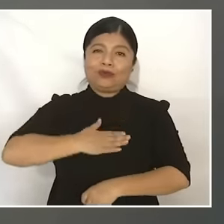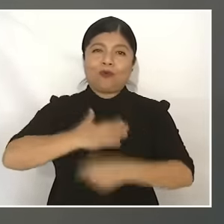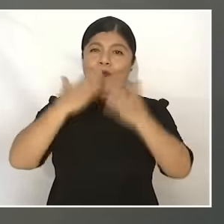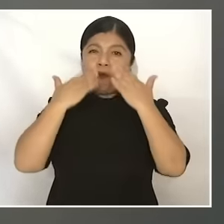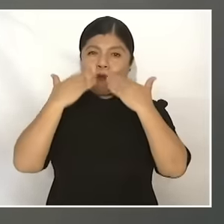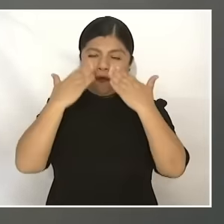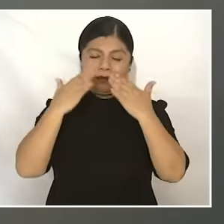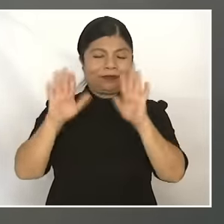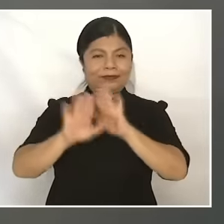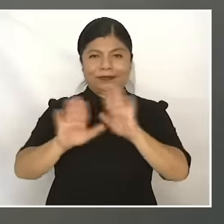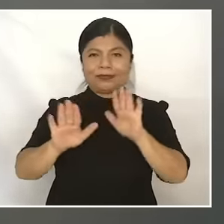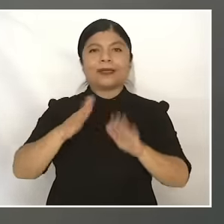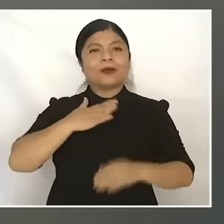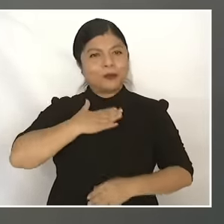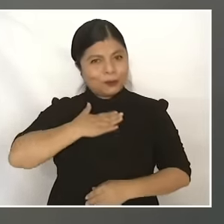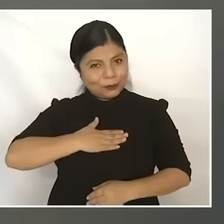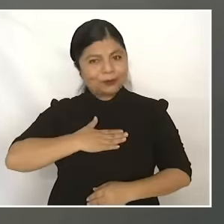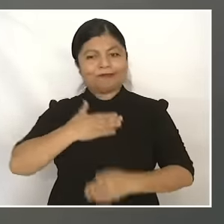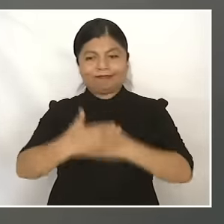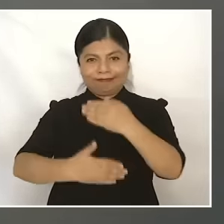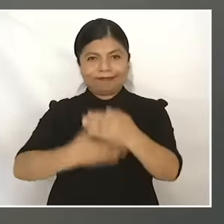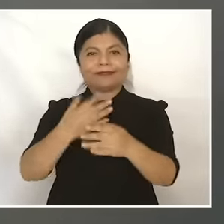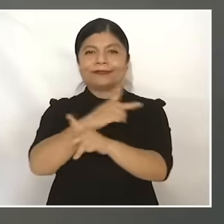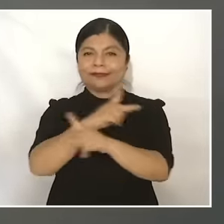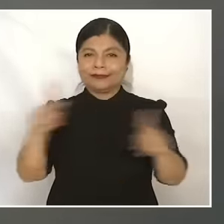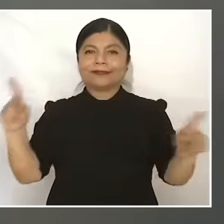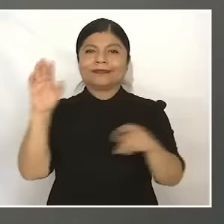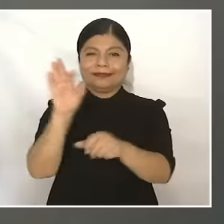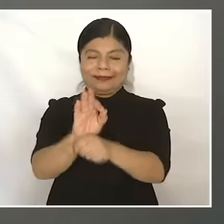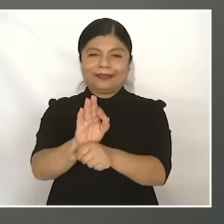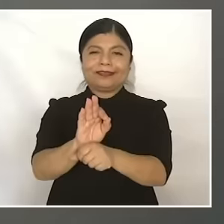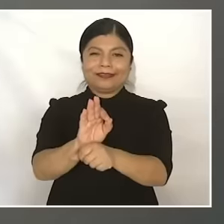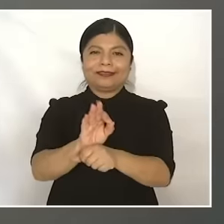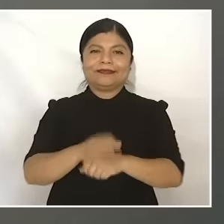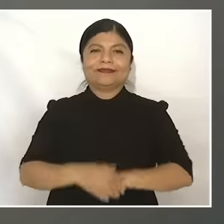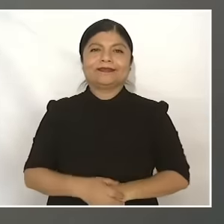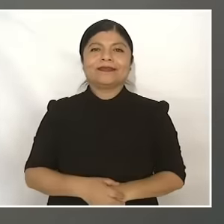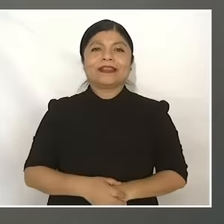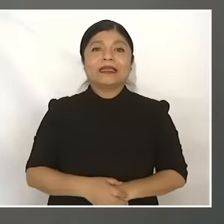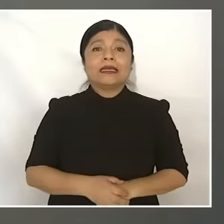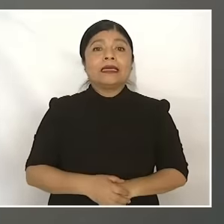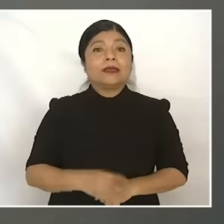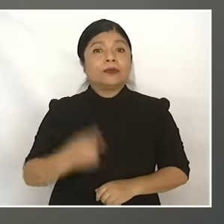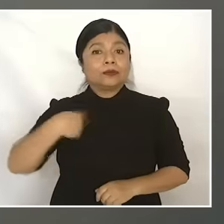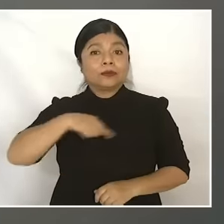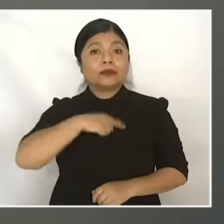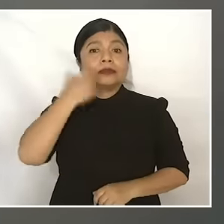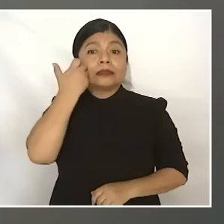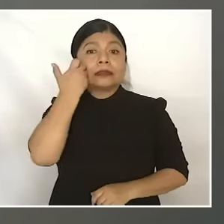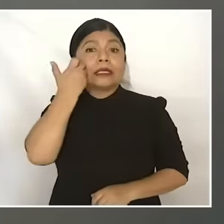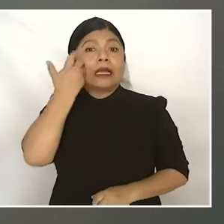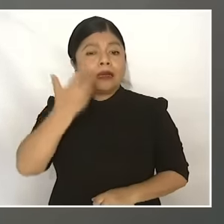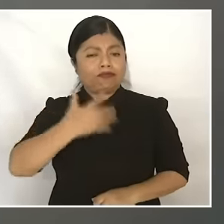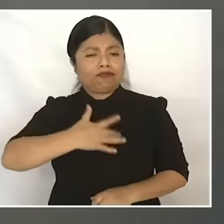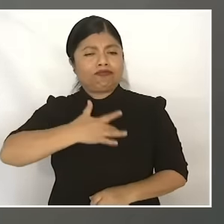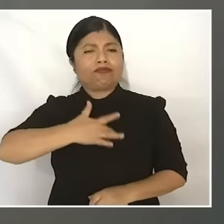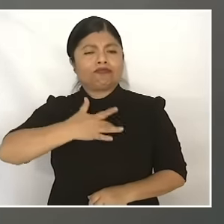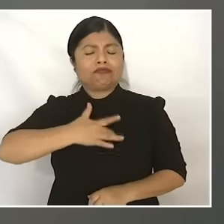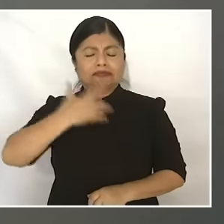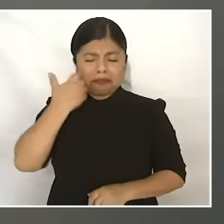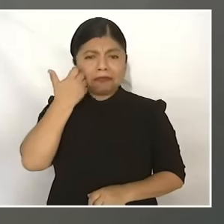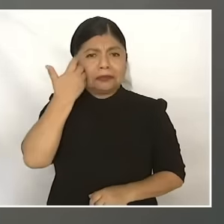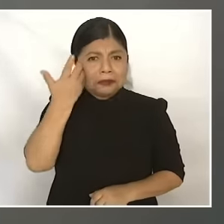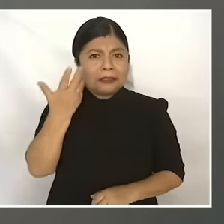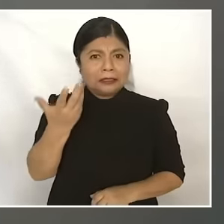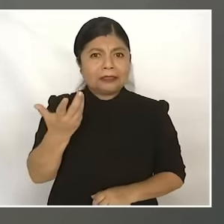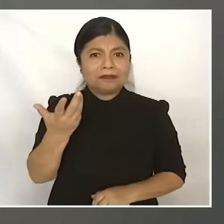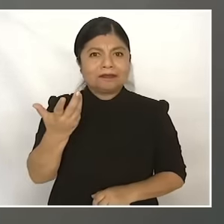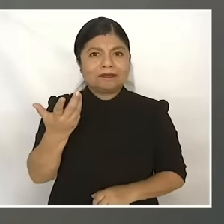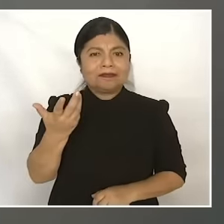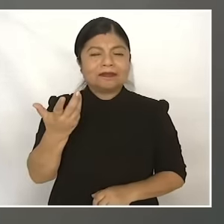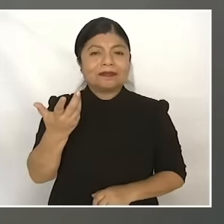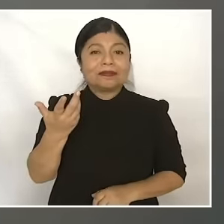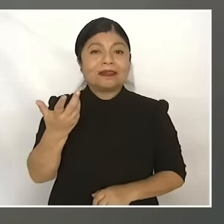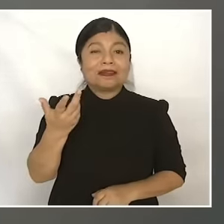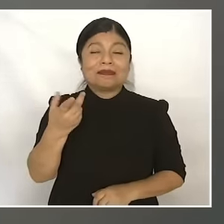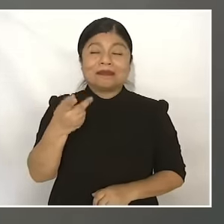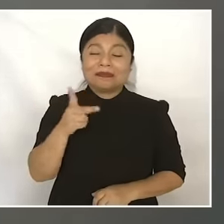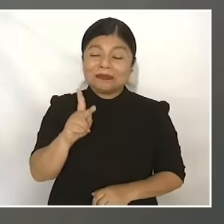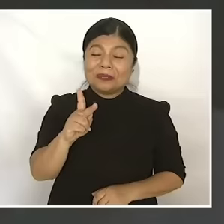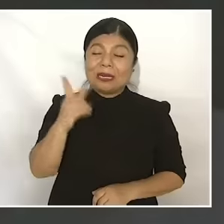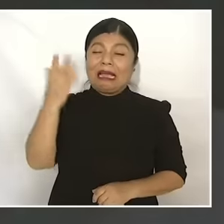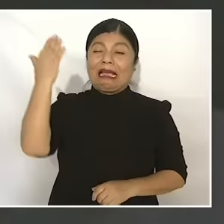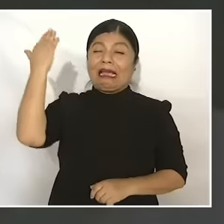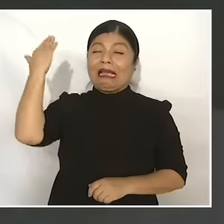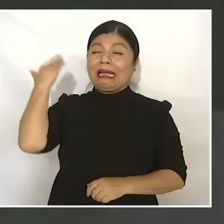can have the decision the will to help but lifting the elephant that we found lying down